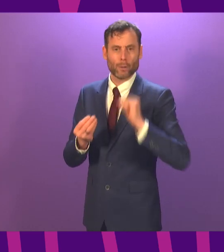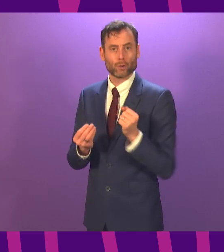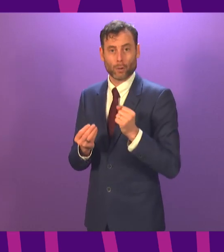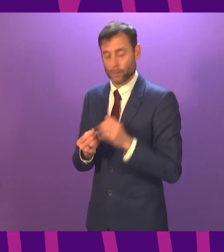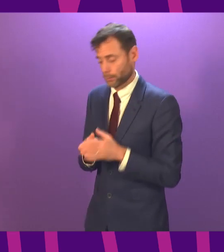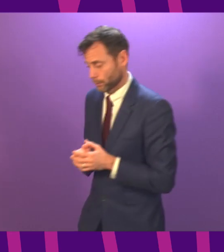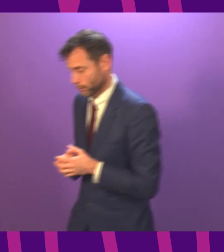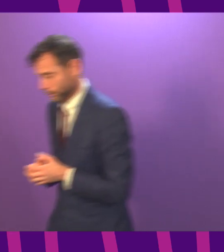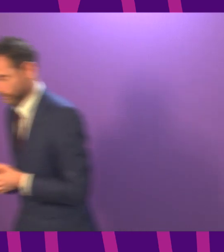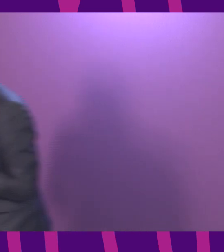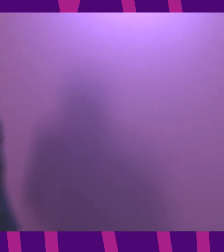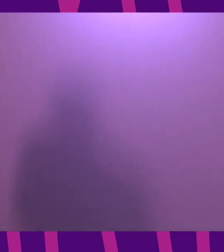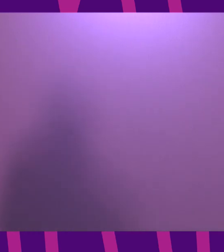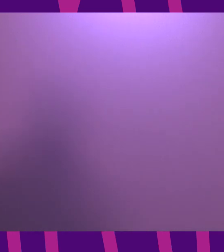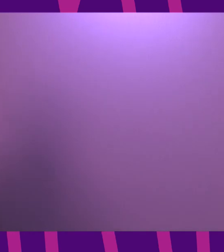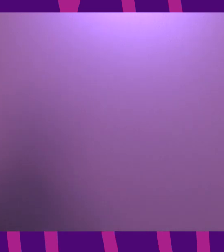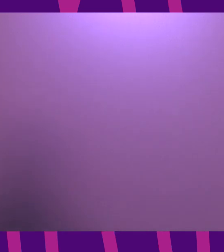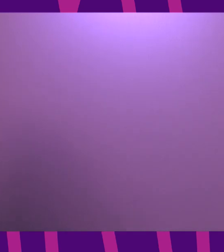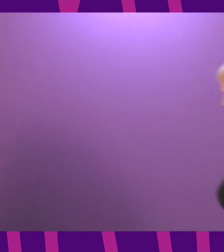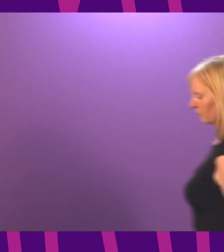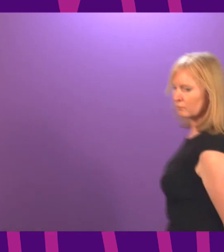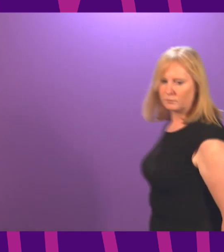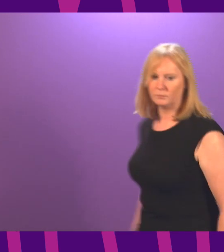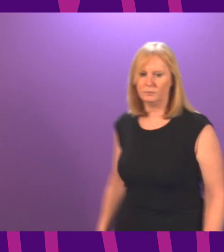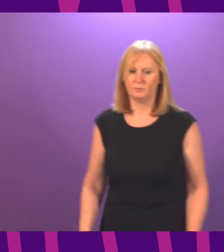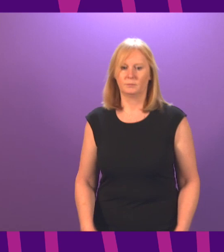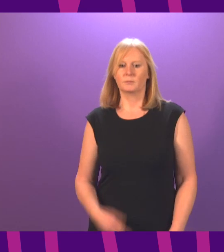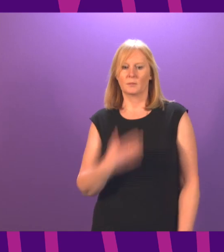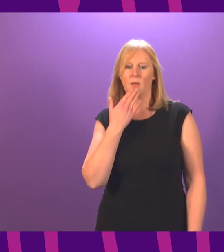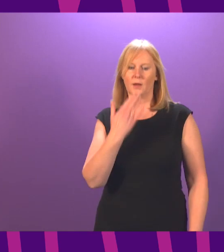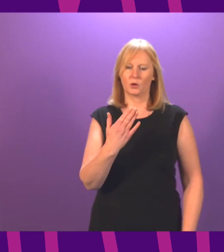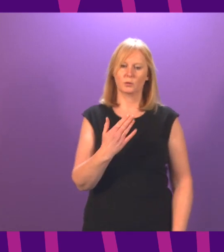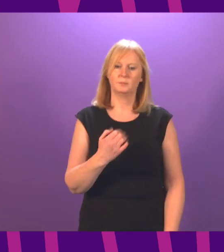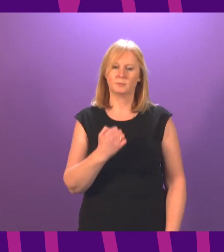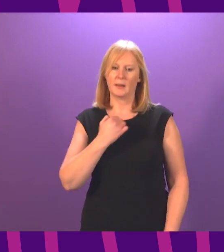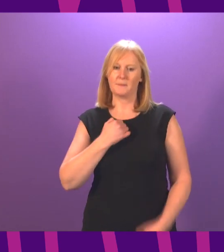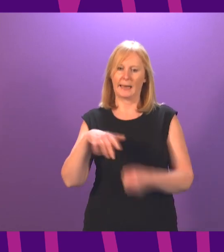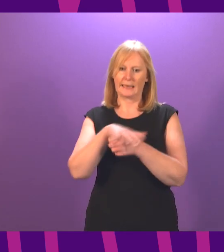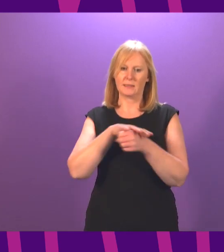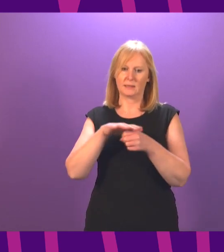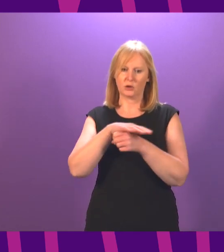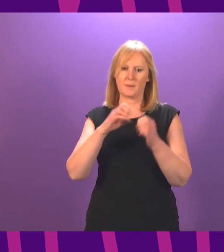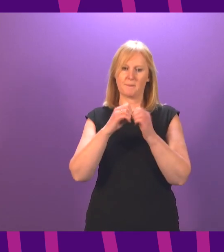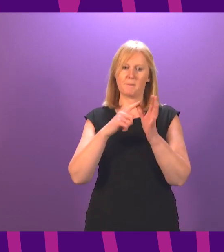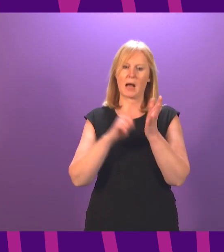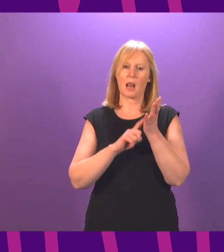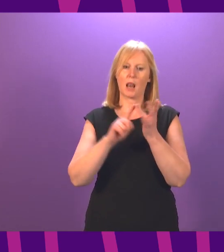Scotland. Ross Greer (West Scotland) (Green): My constituents in Balloch were, frankly,